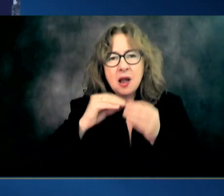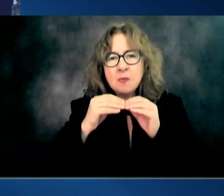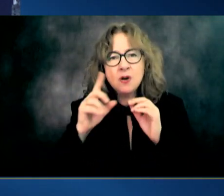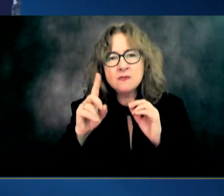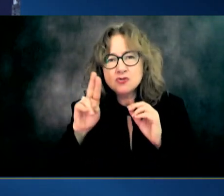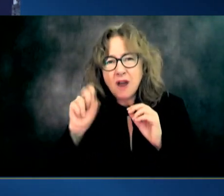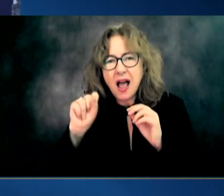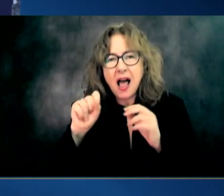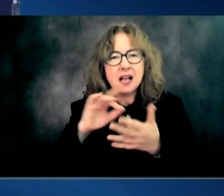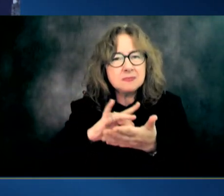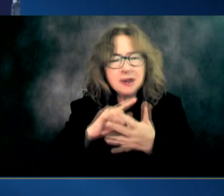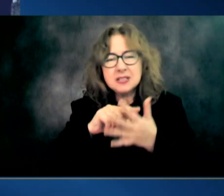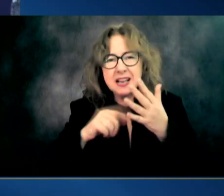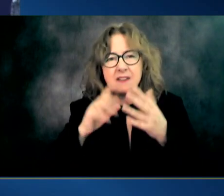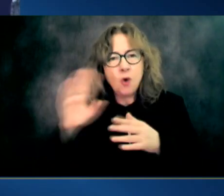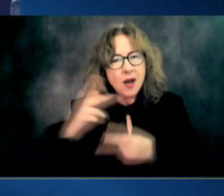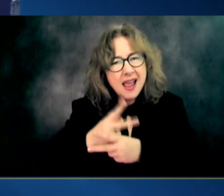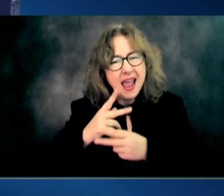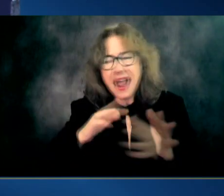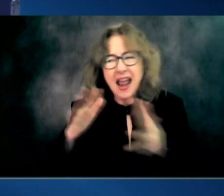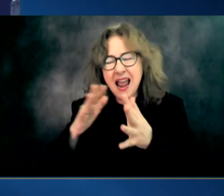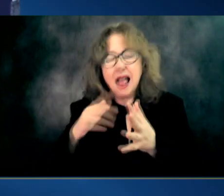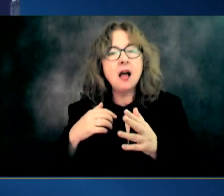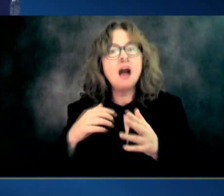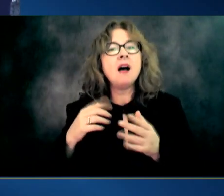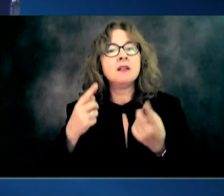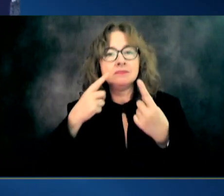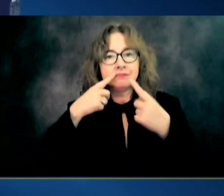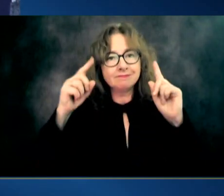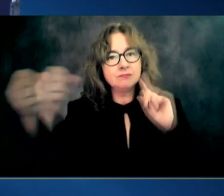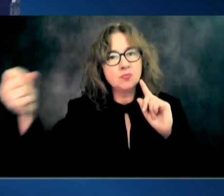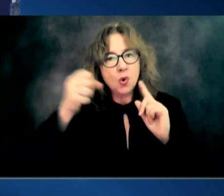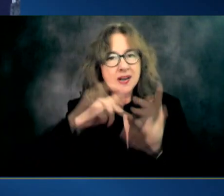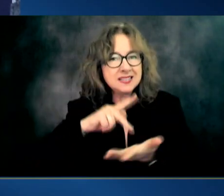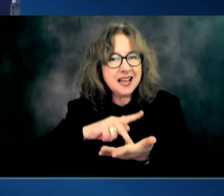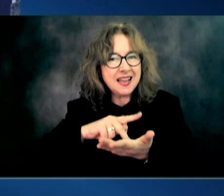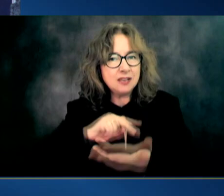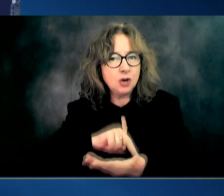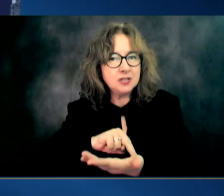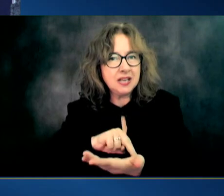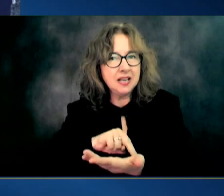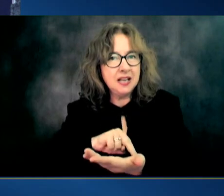And so, psychiatric nurses being part of my care wasn't until the latter parts. And so,